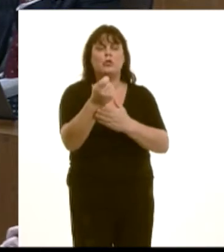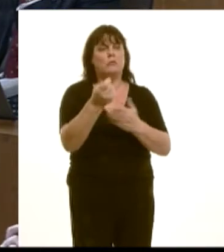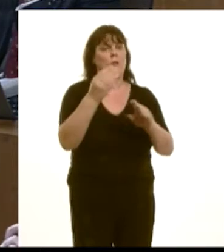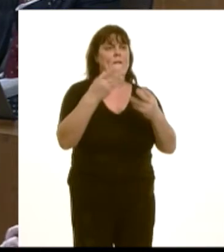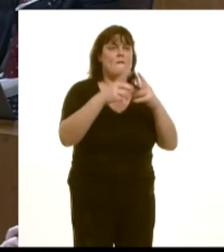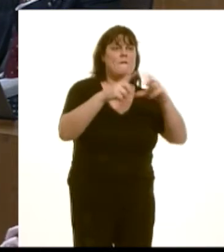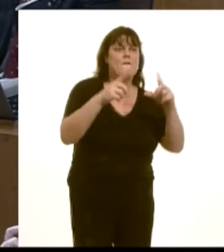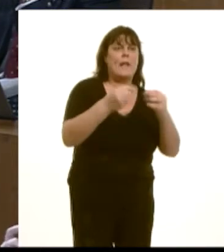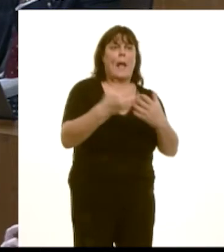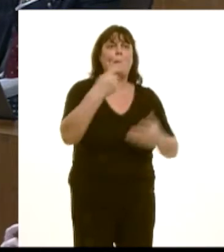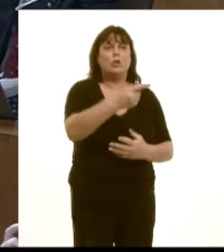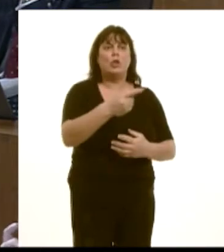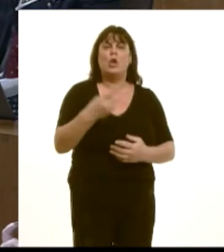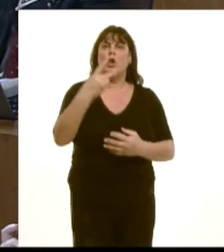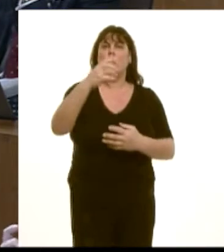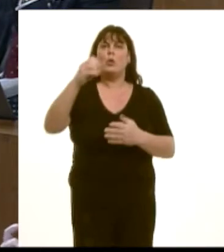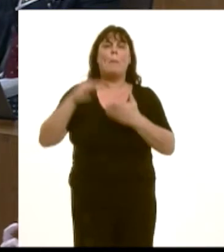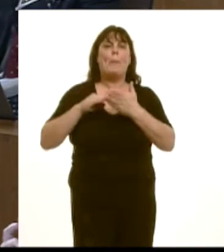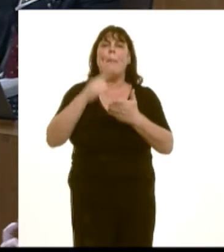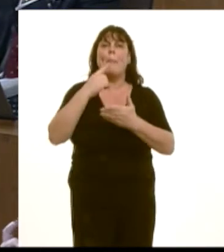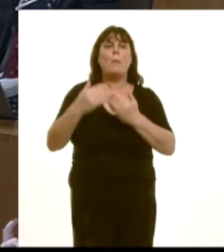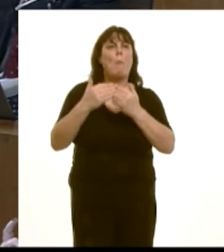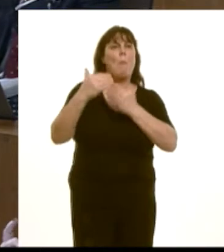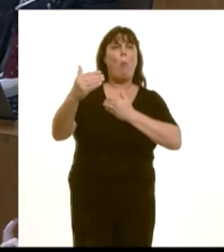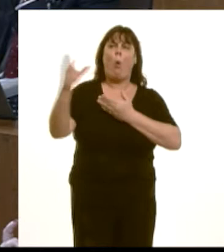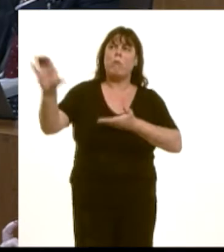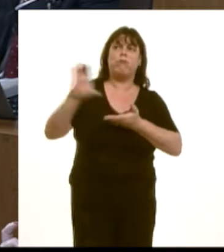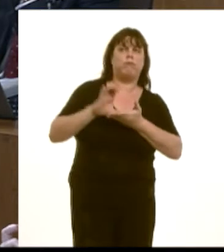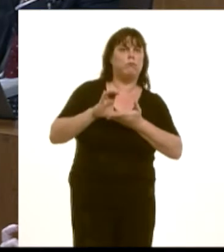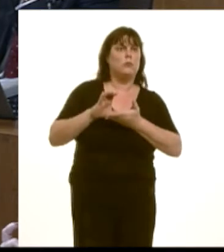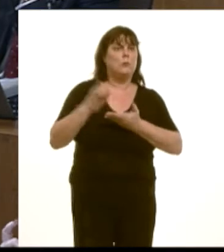million more is on the table than was the case in the summer. I think it is right to